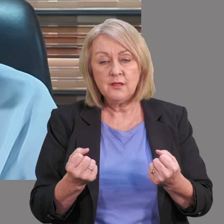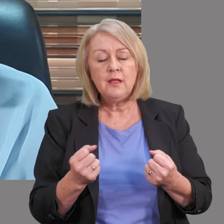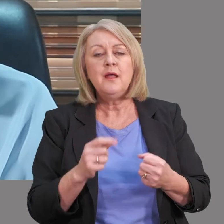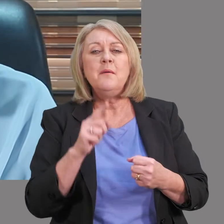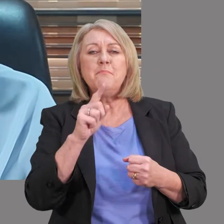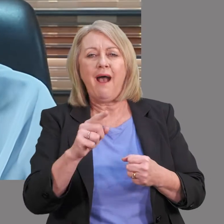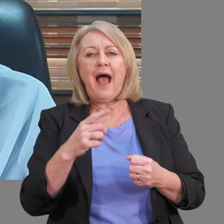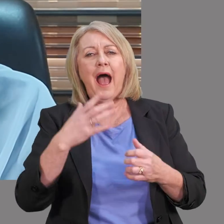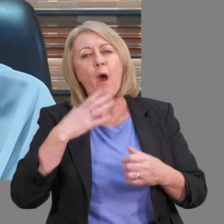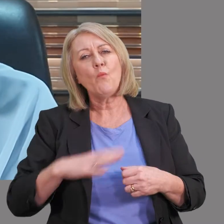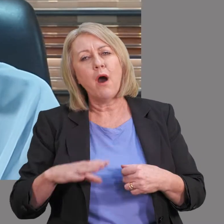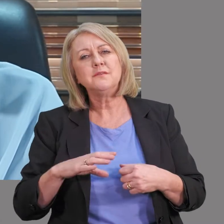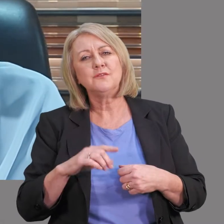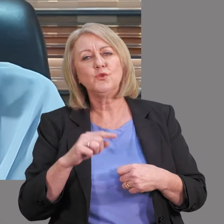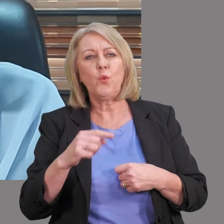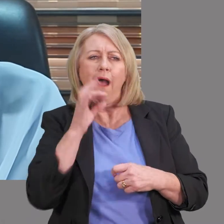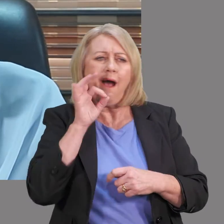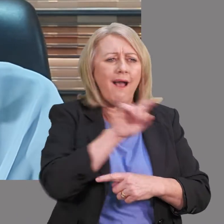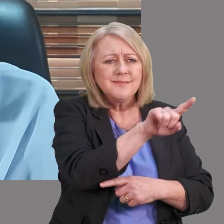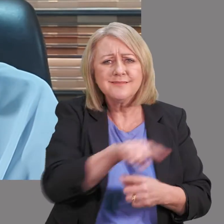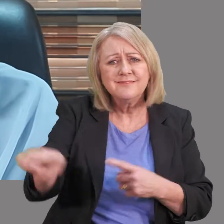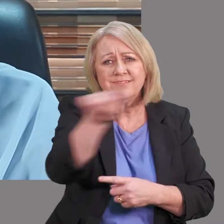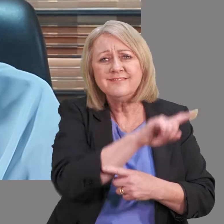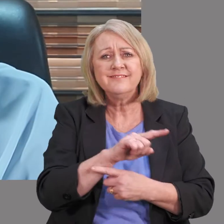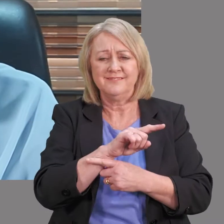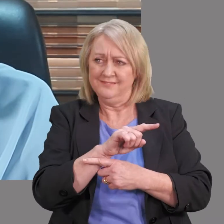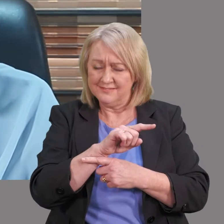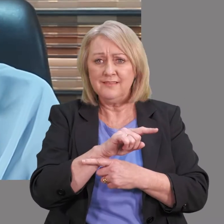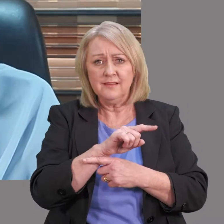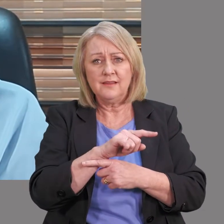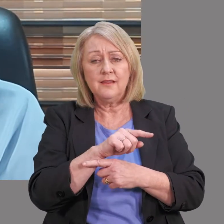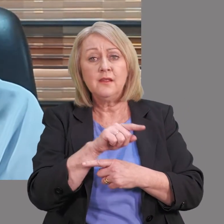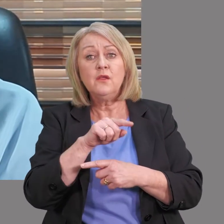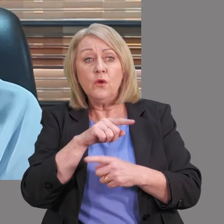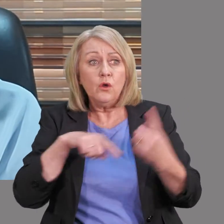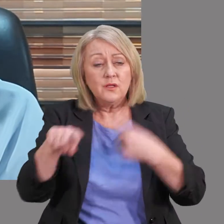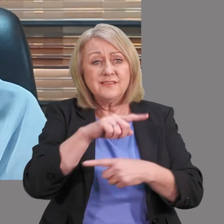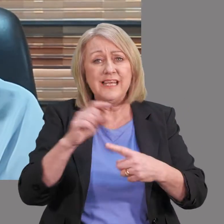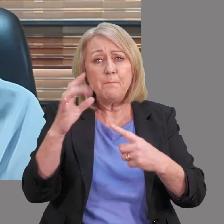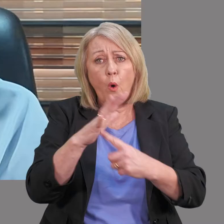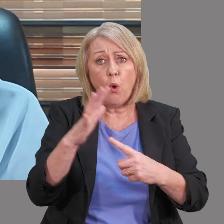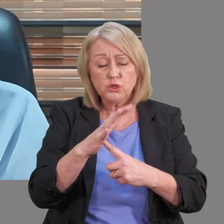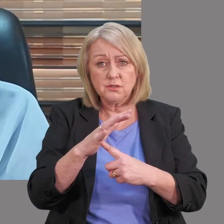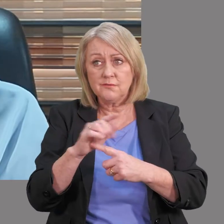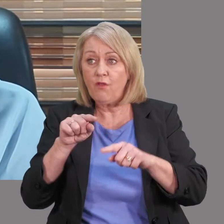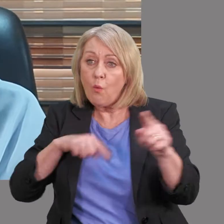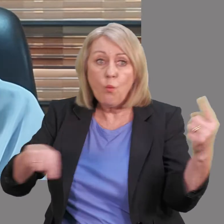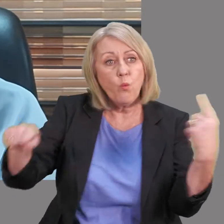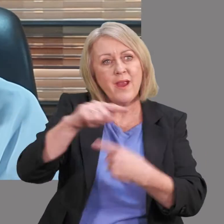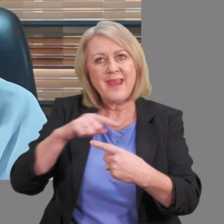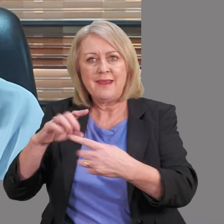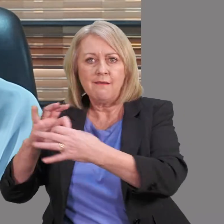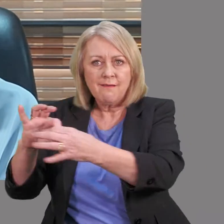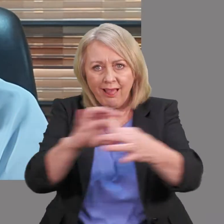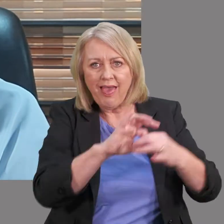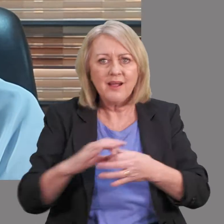I would like to end with a call to action, emphasising the importance of collective